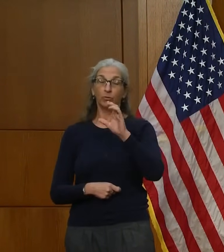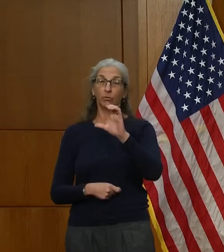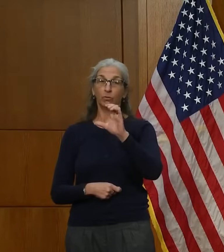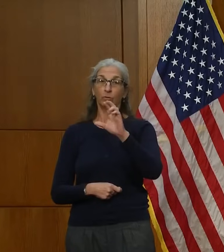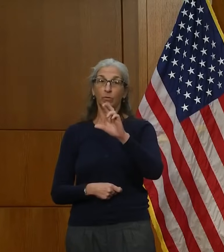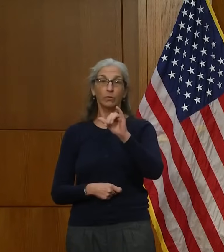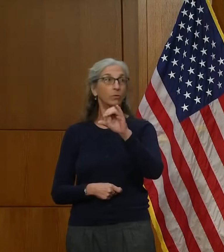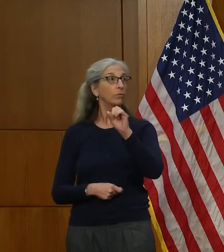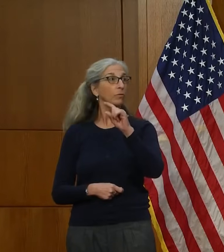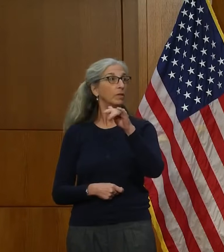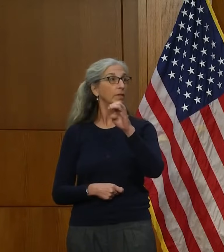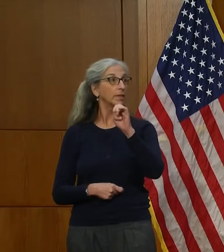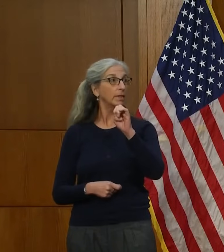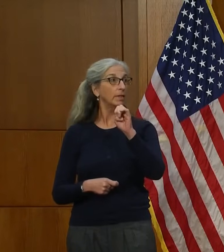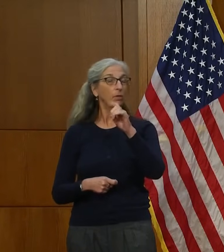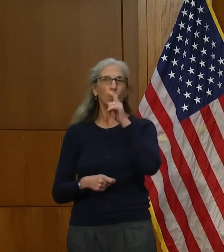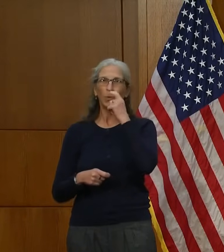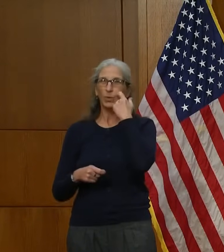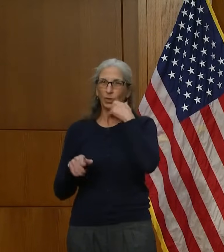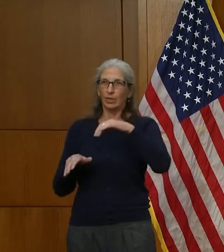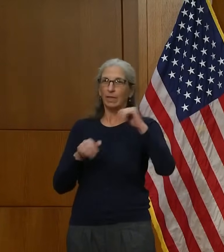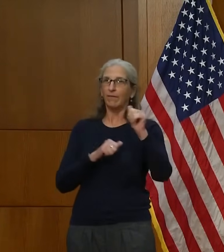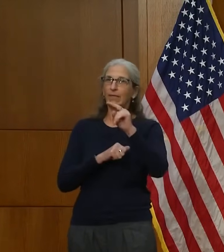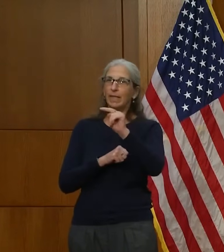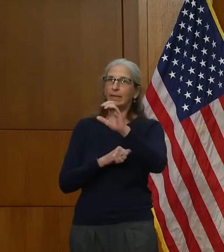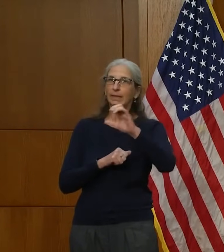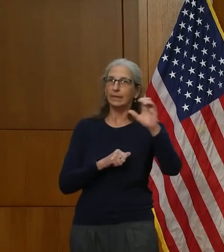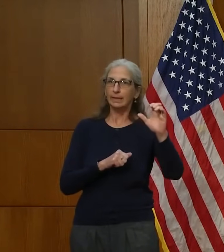MADE UP YOUR MIND? HAVE YOU PICK SOMEONE TO REPLACE COMMISSIONER CHRISTY? WE JUST